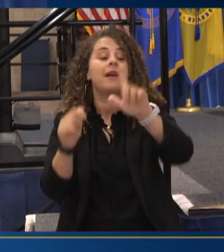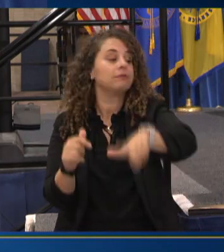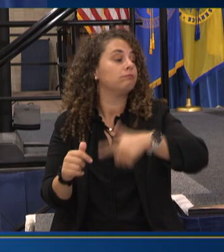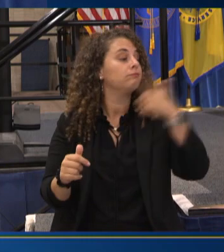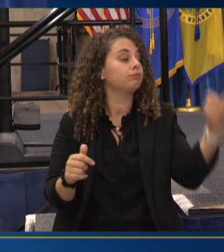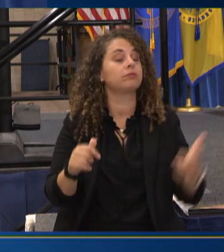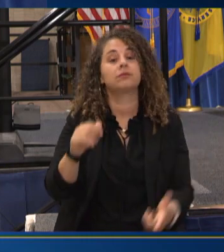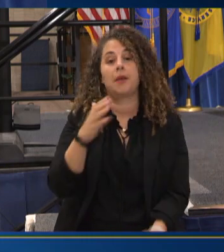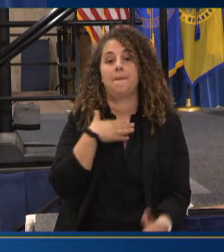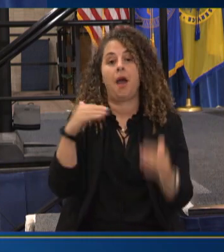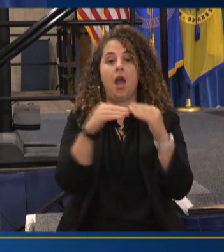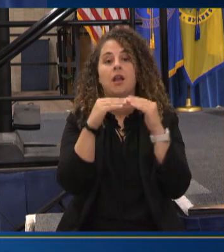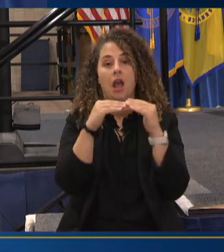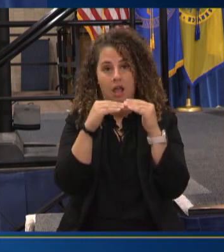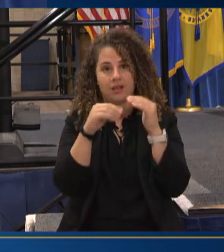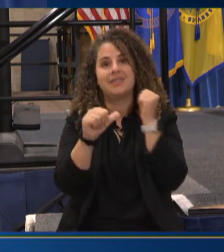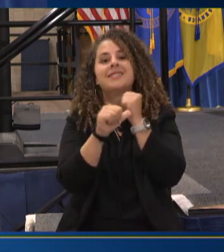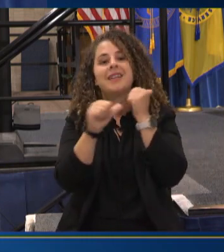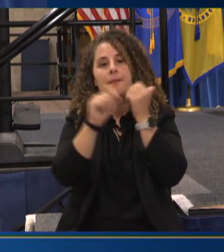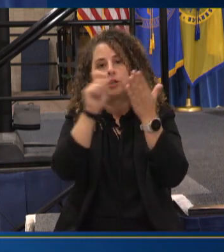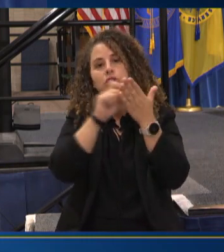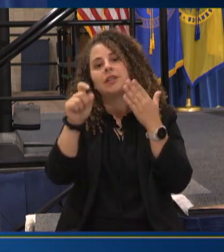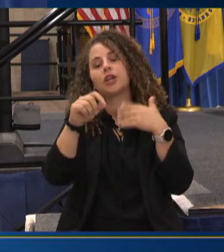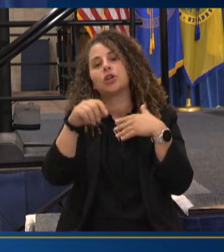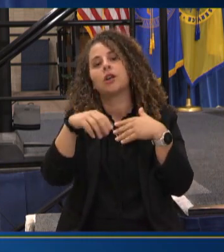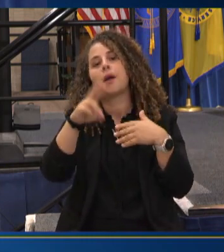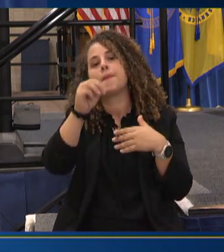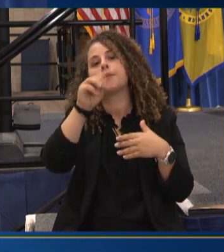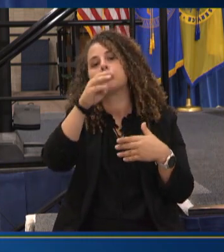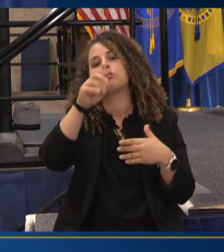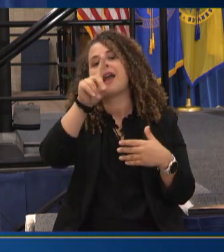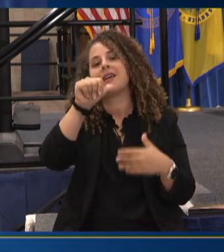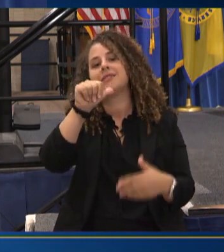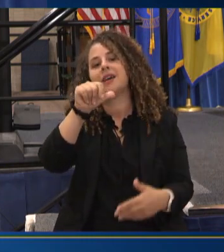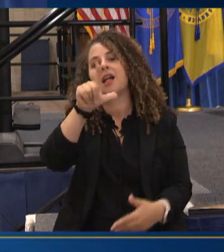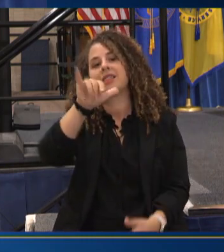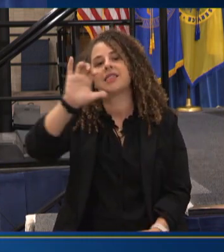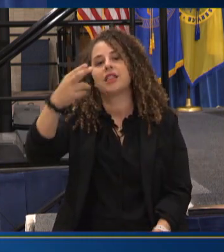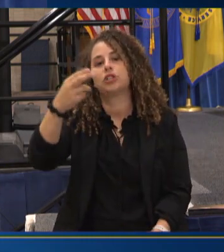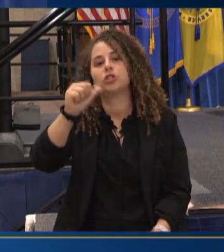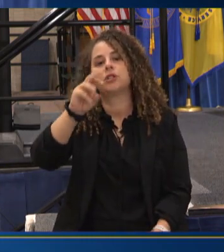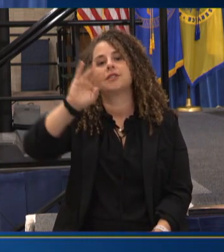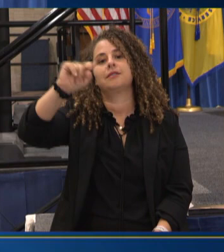my colleague, deputy Assistant Secretary Miranda Lynch Smith.